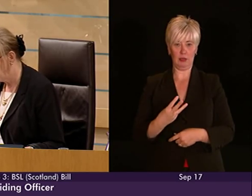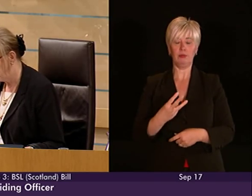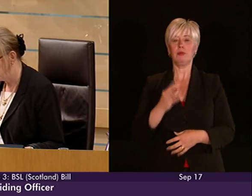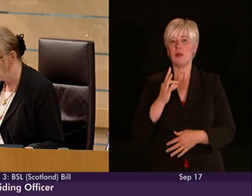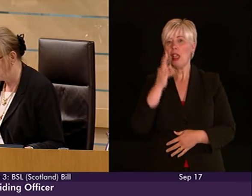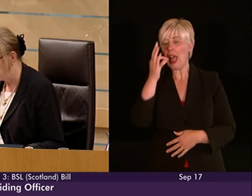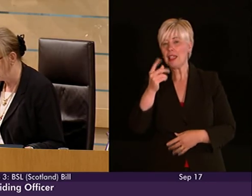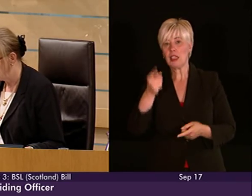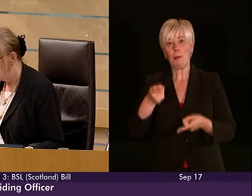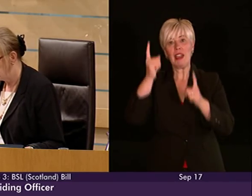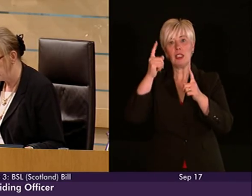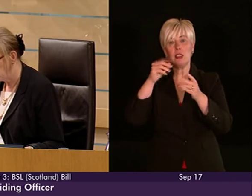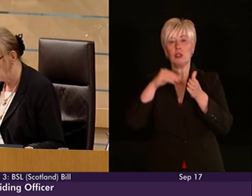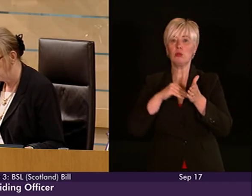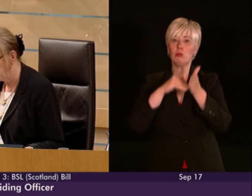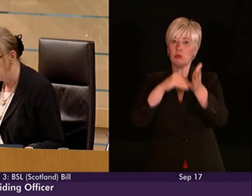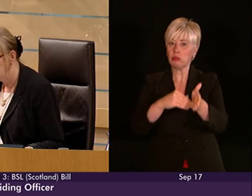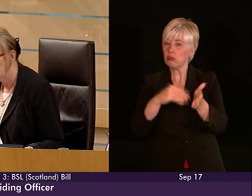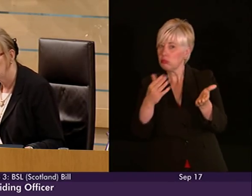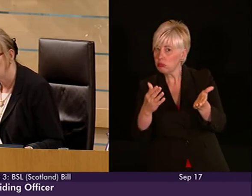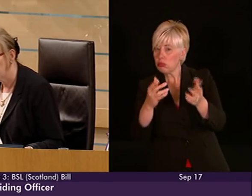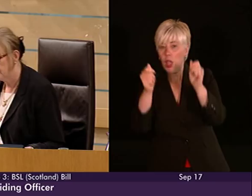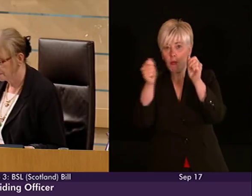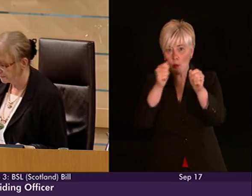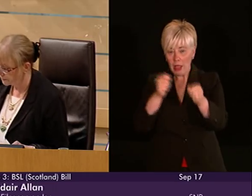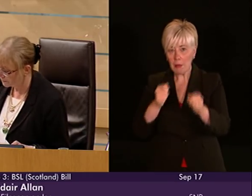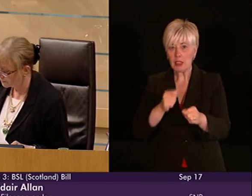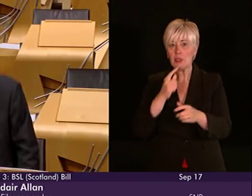to move amendment 1 and speak to all of the amendments in the group.